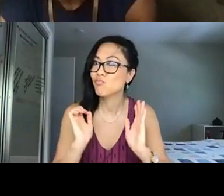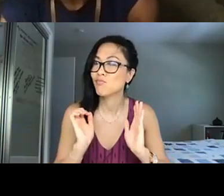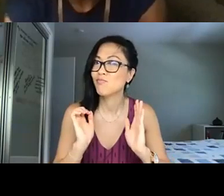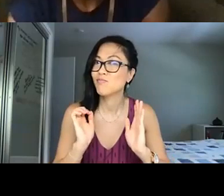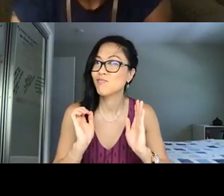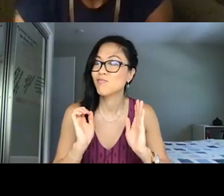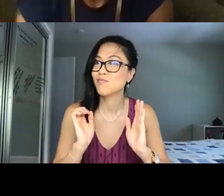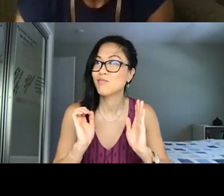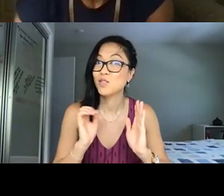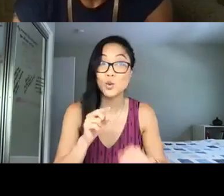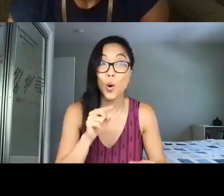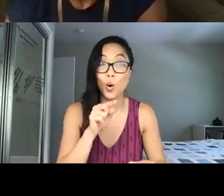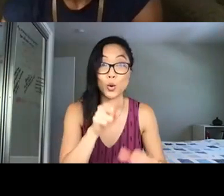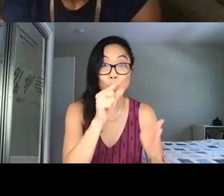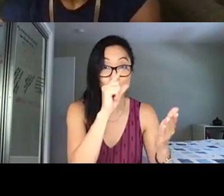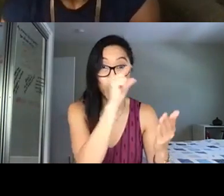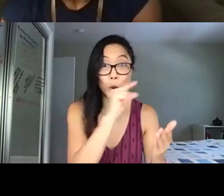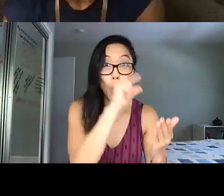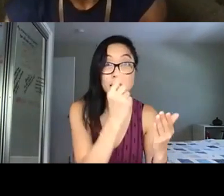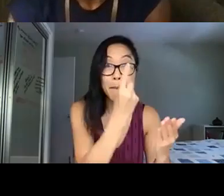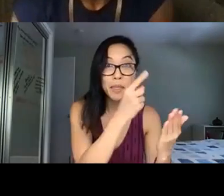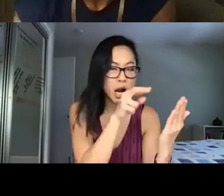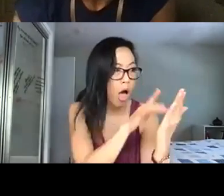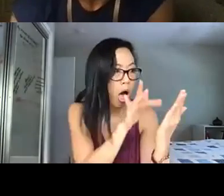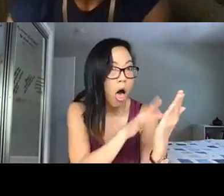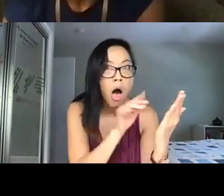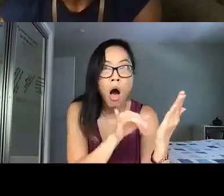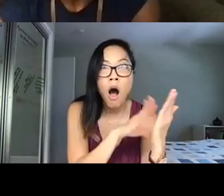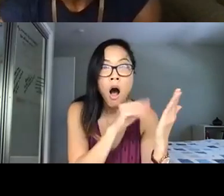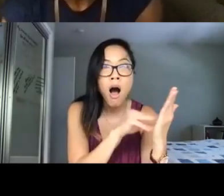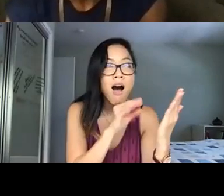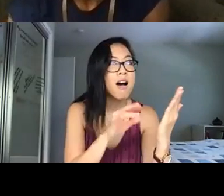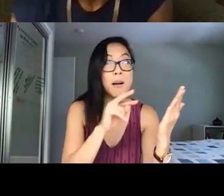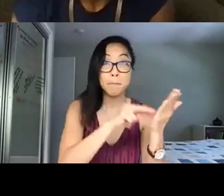It just means you knew something you didn't know before and we're all learning every day about all the stuff I hope, you know.